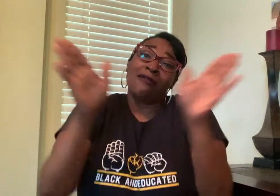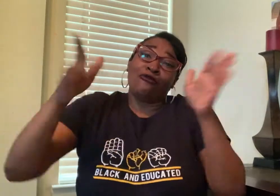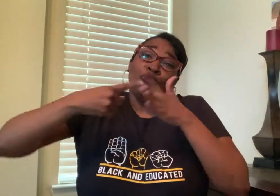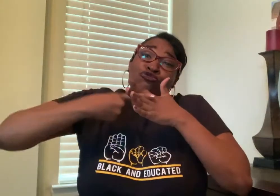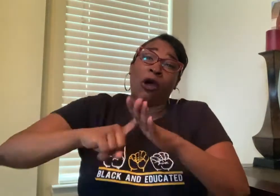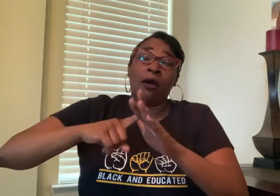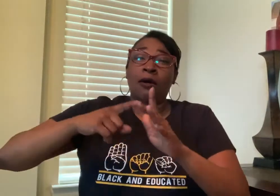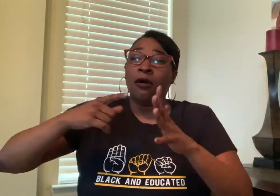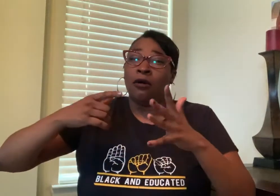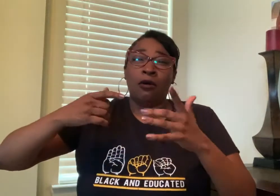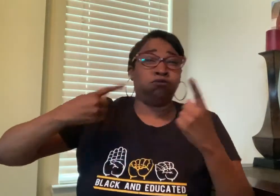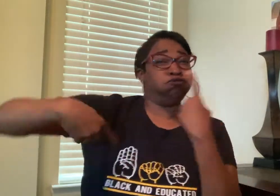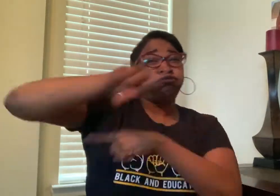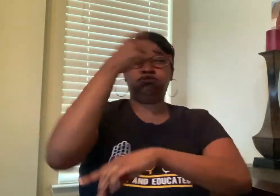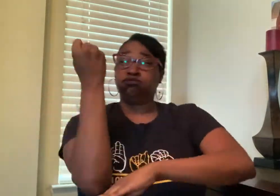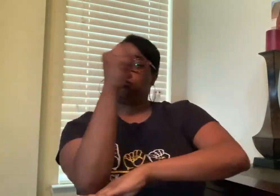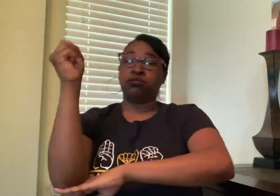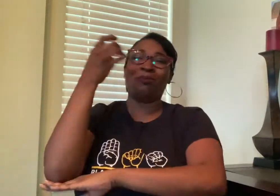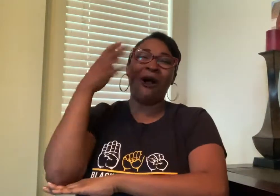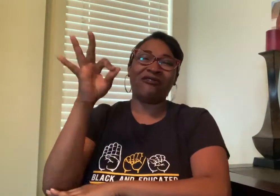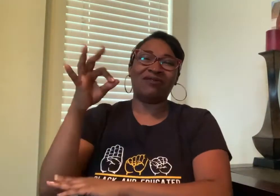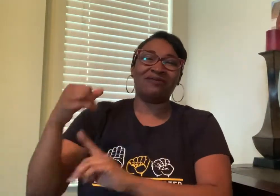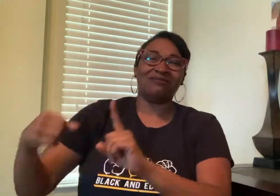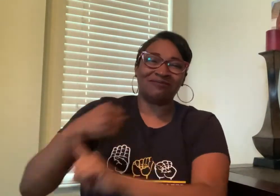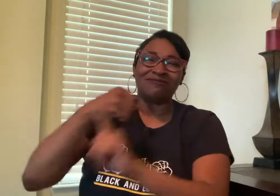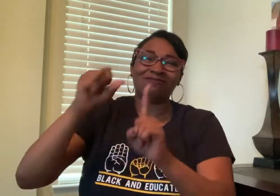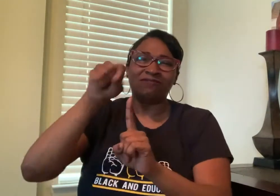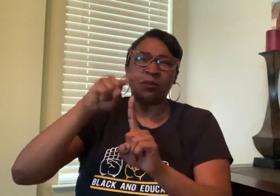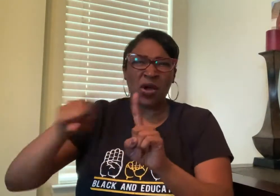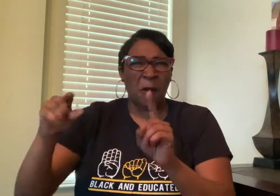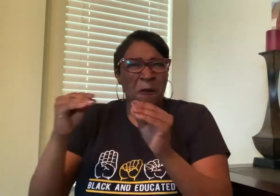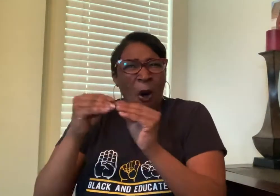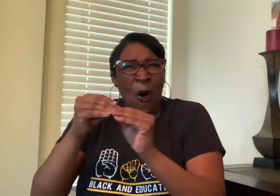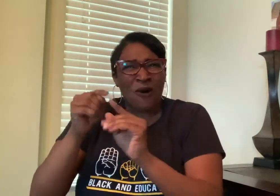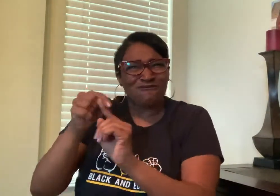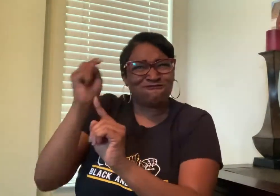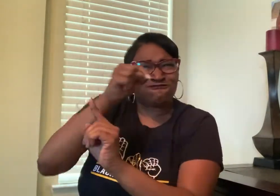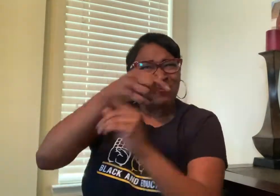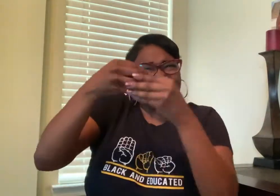Yes, the protests started gaining ground after some of the police beatings were spotlighted,